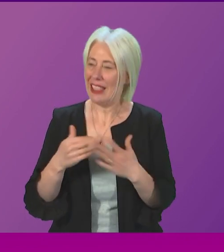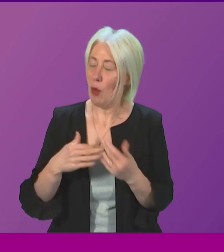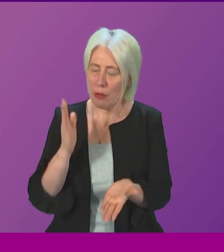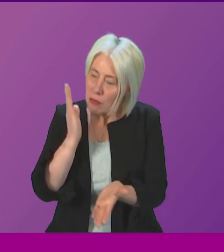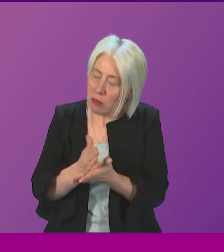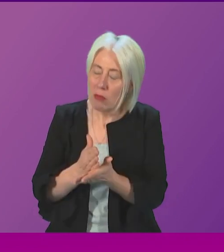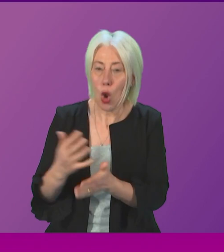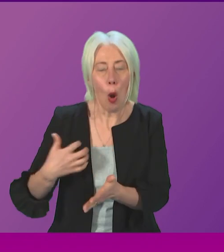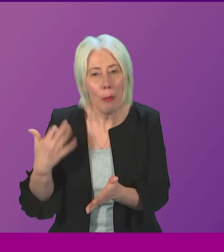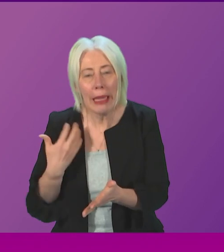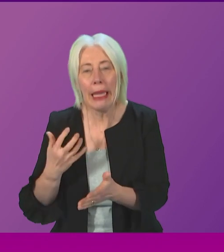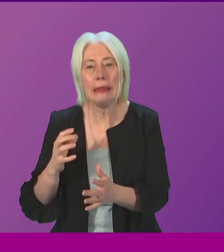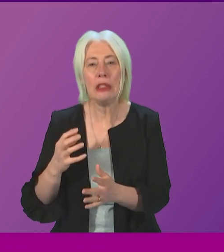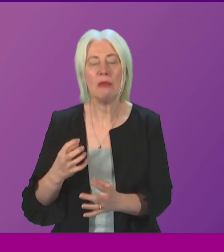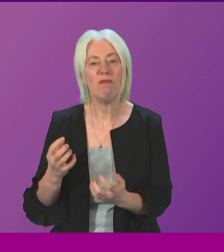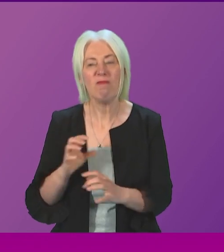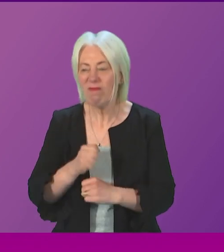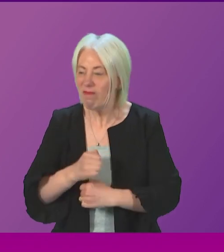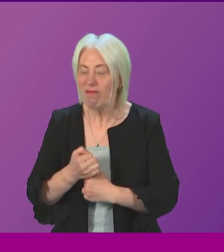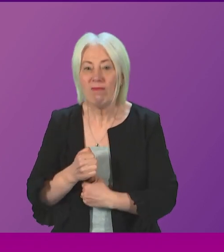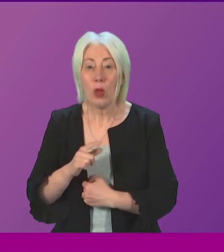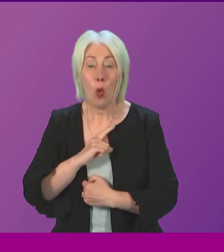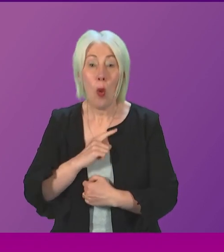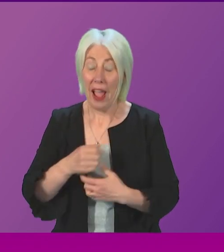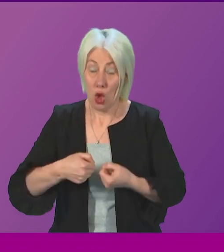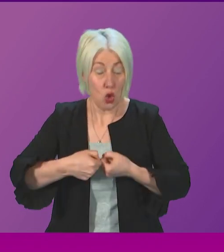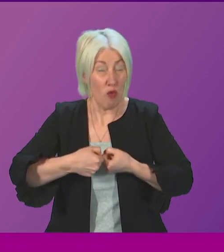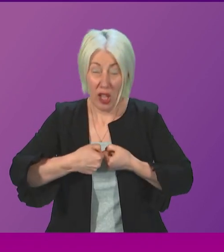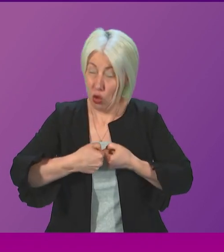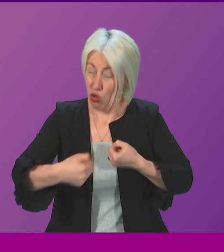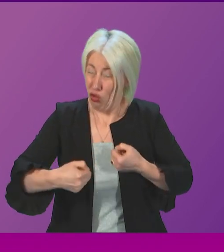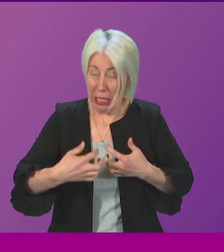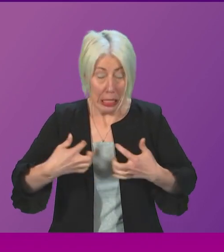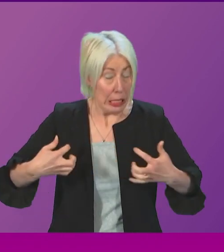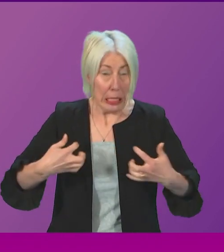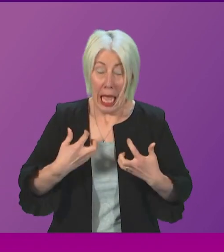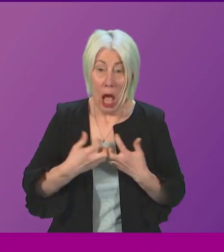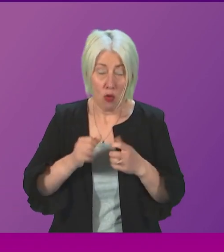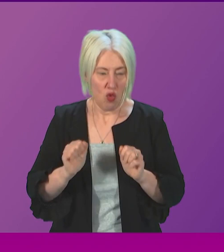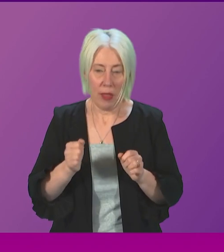and grievances, because they were so stretched with their responsibility to maintain public order.